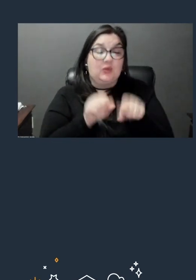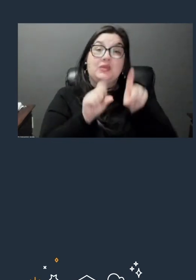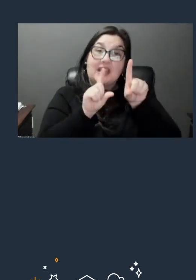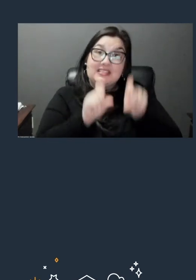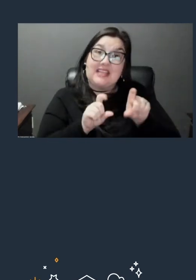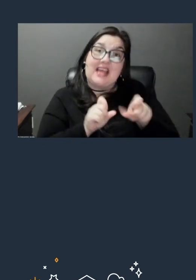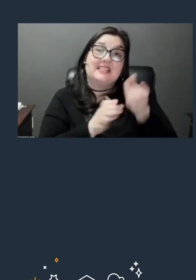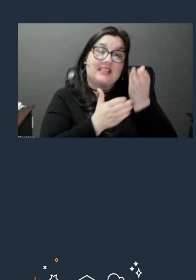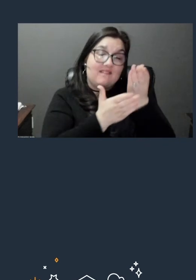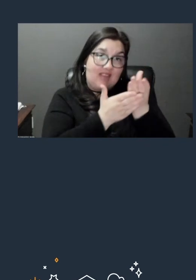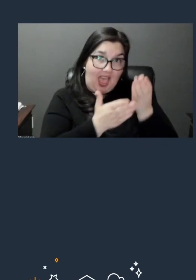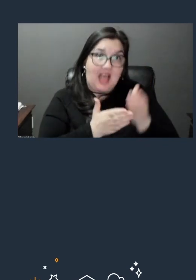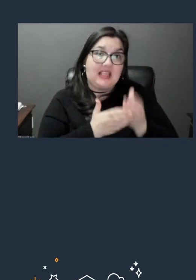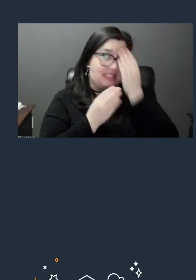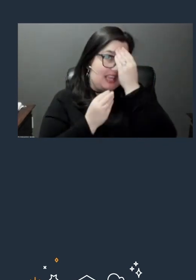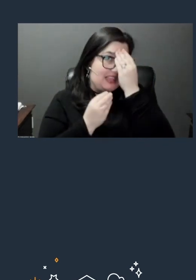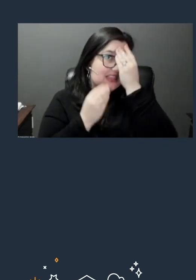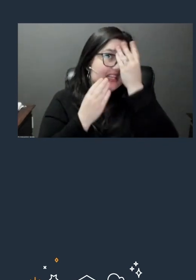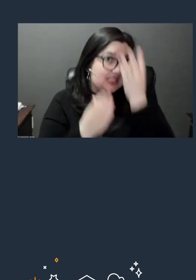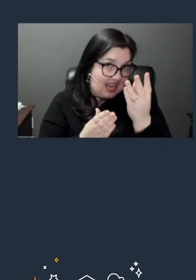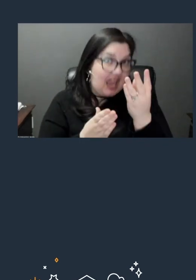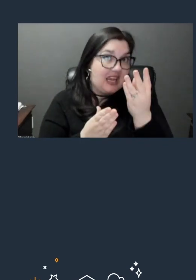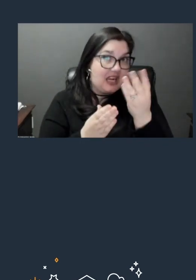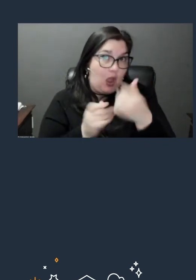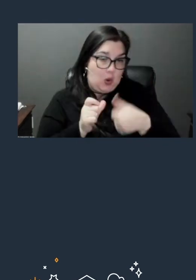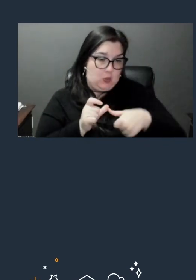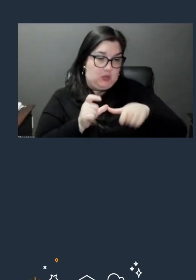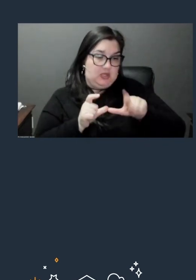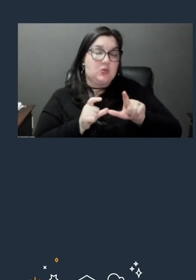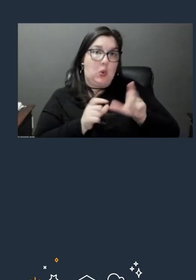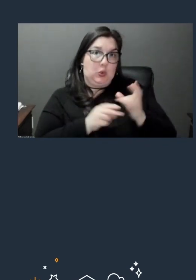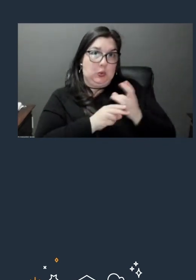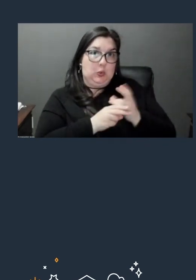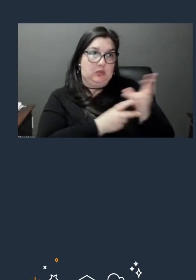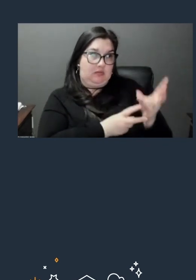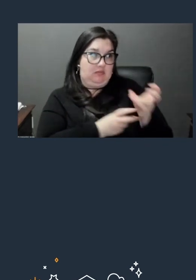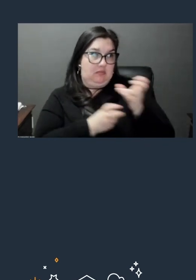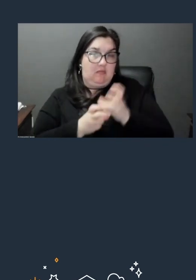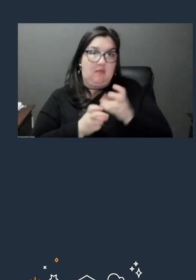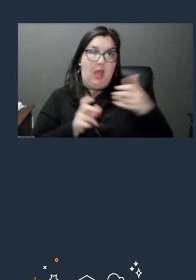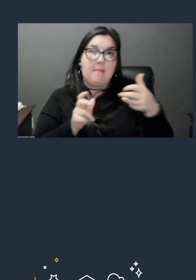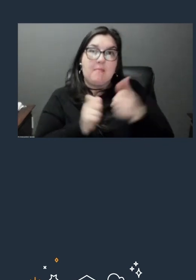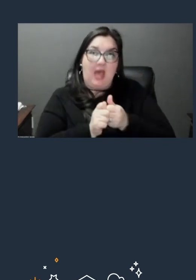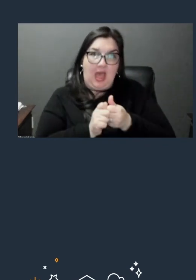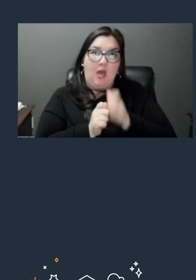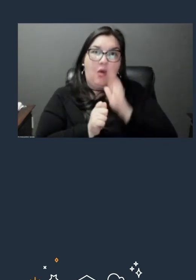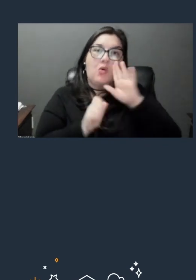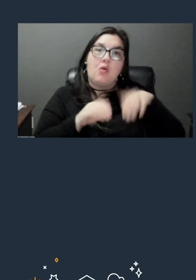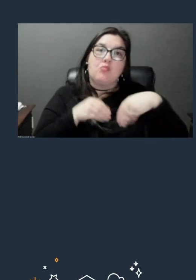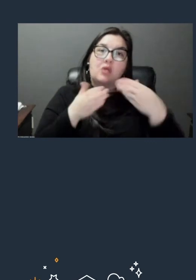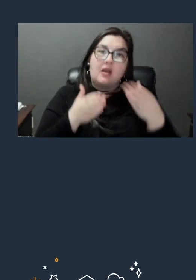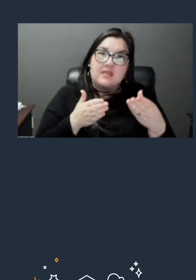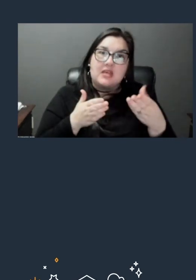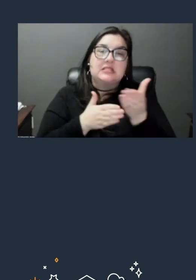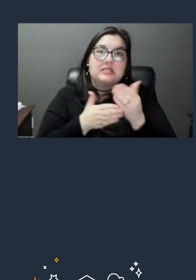that you have restored from your backups. And to do so, we already provide you some blogs and some architectural diagrams